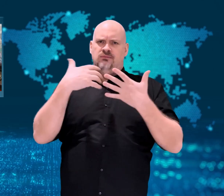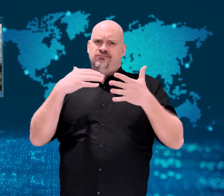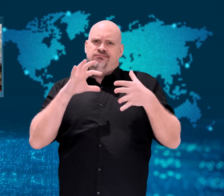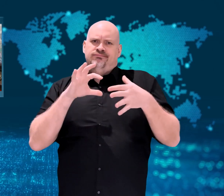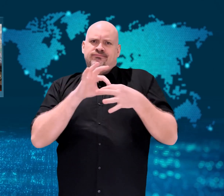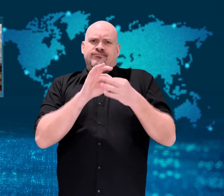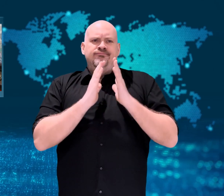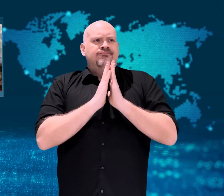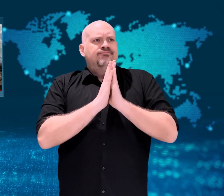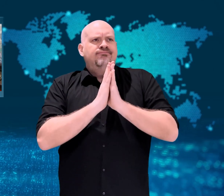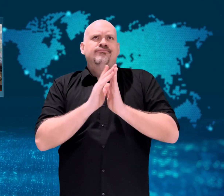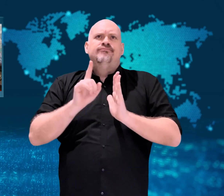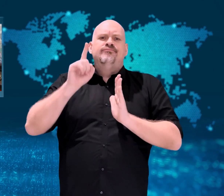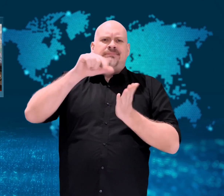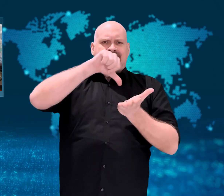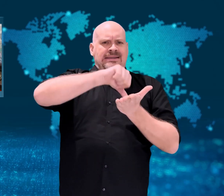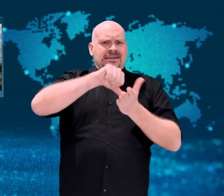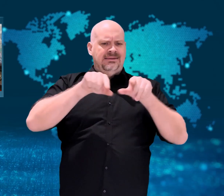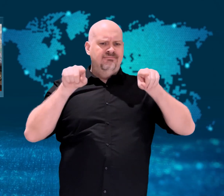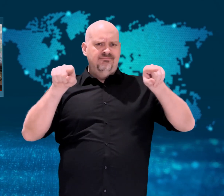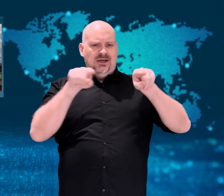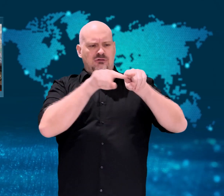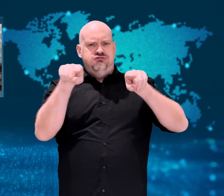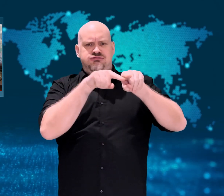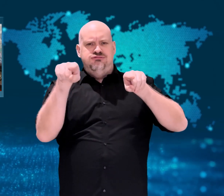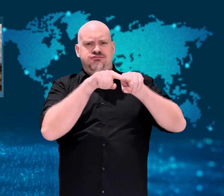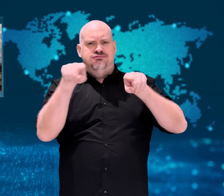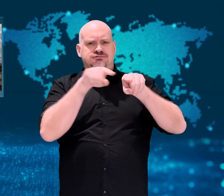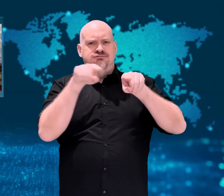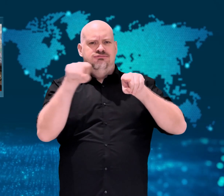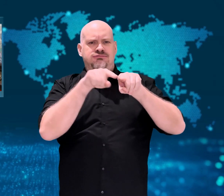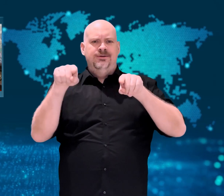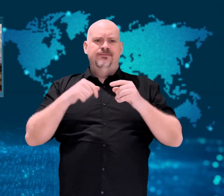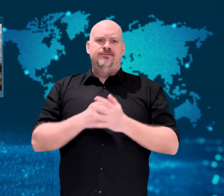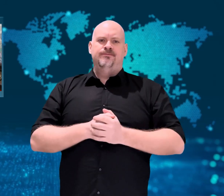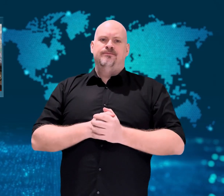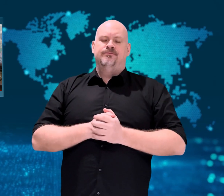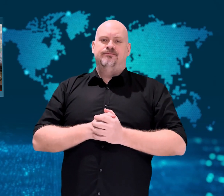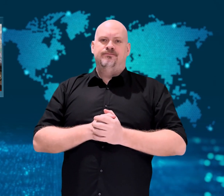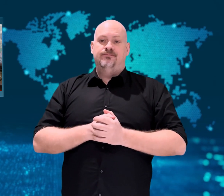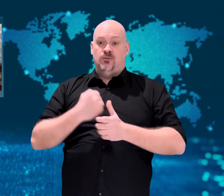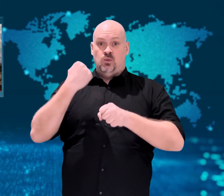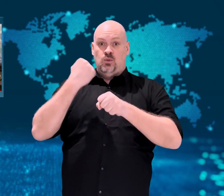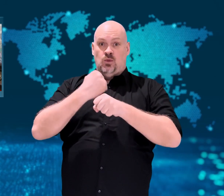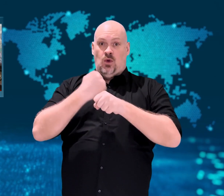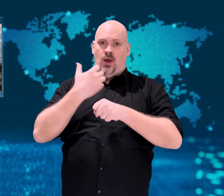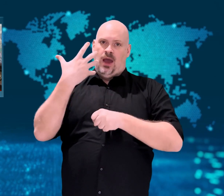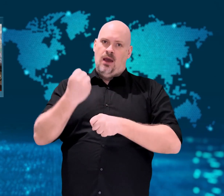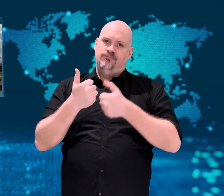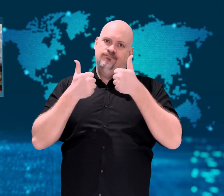a distance of more than 450 kilometers.